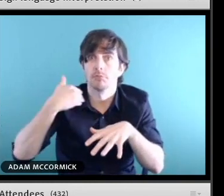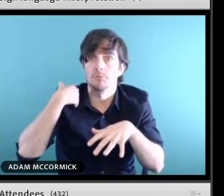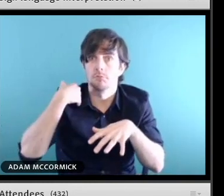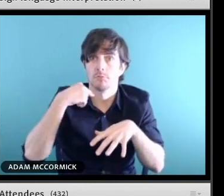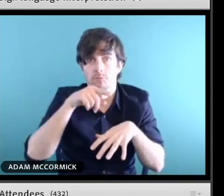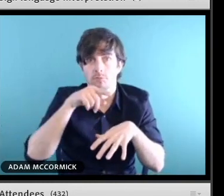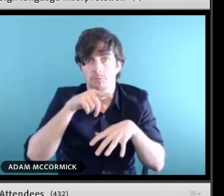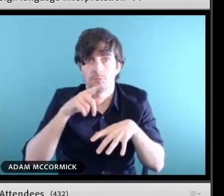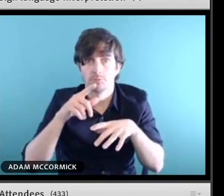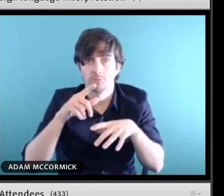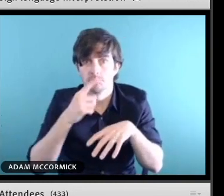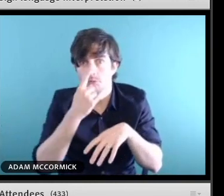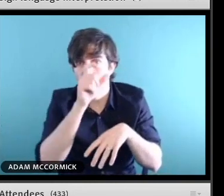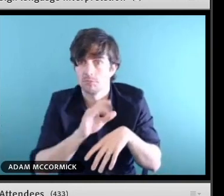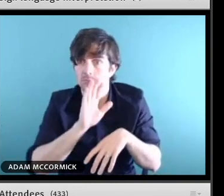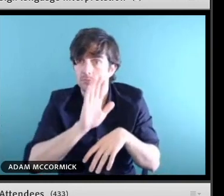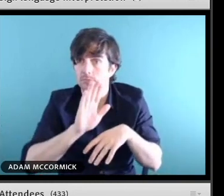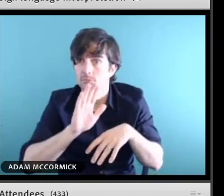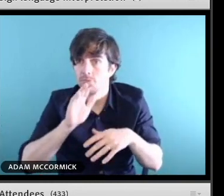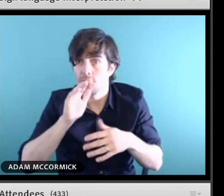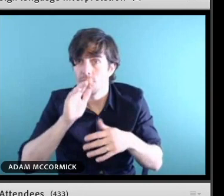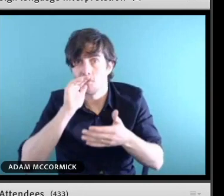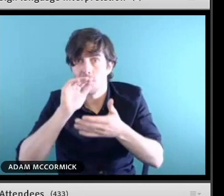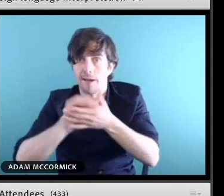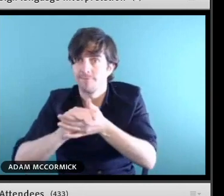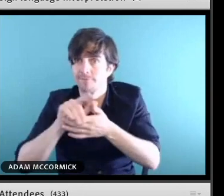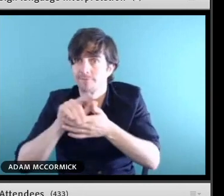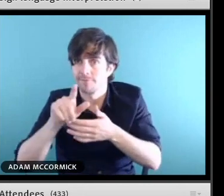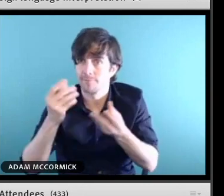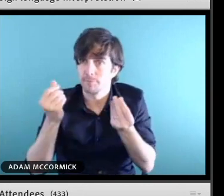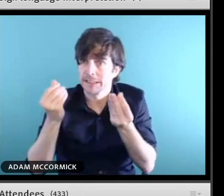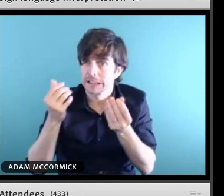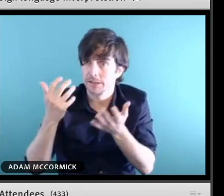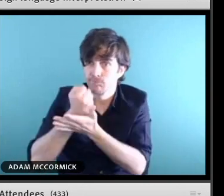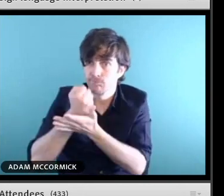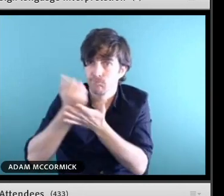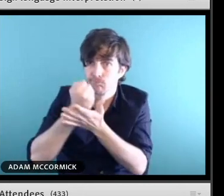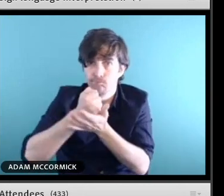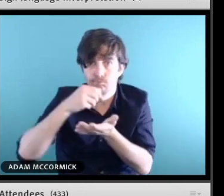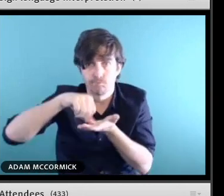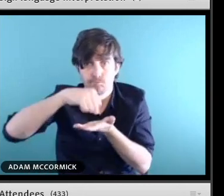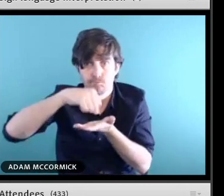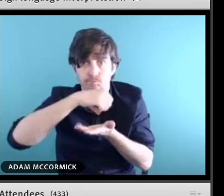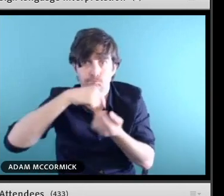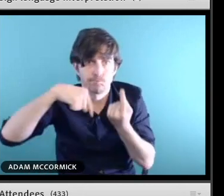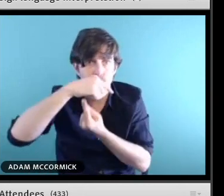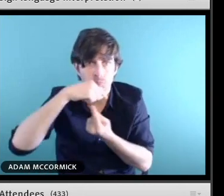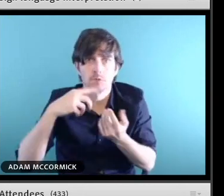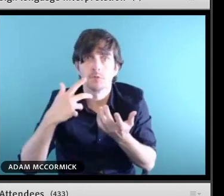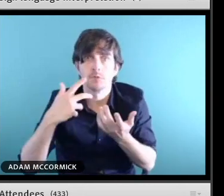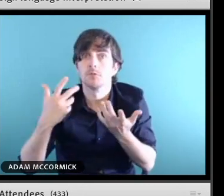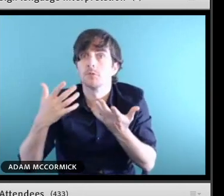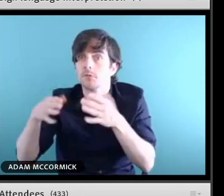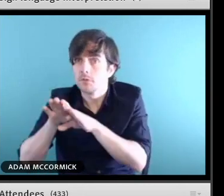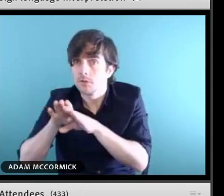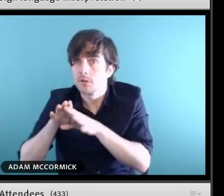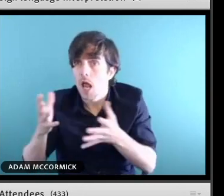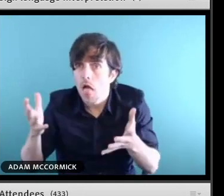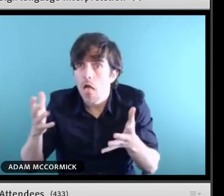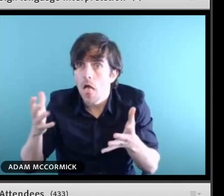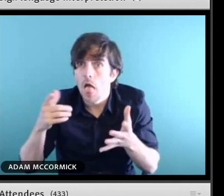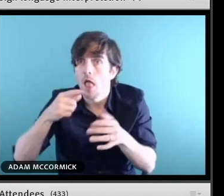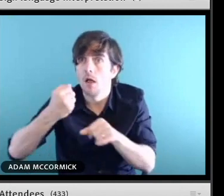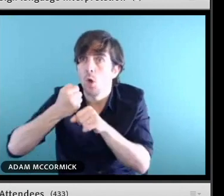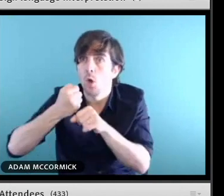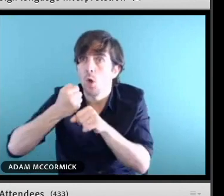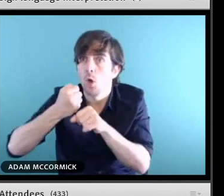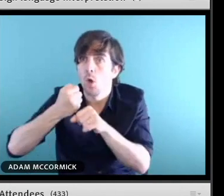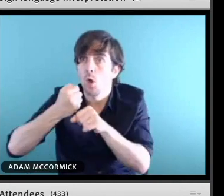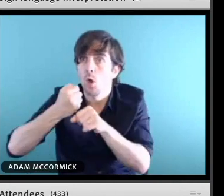He being visually impaired and not having an education, he didn't have a job. We would